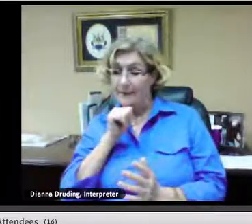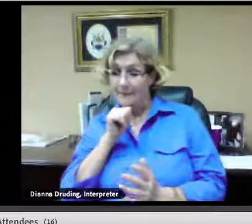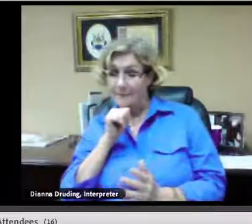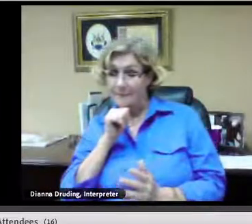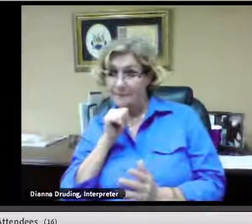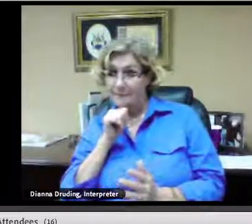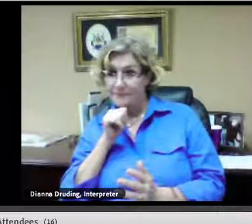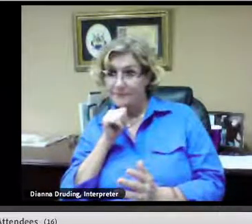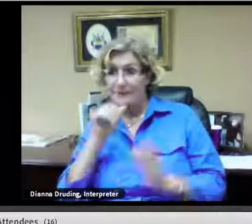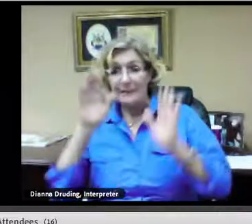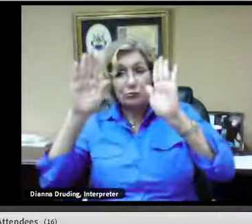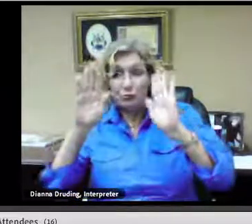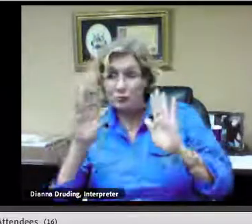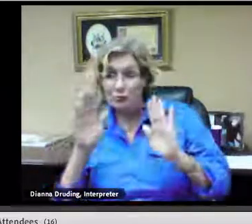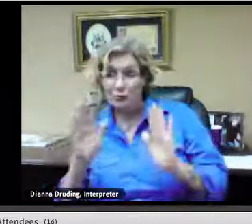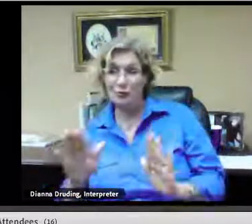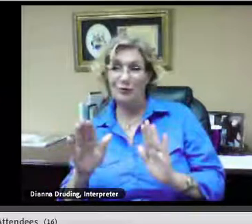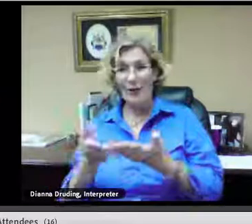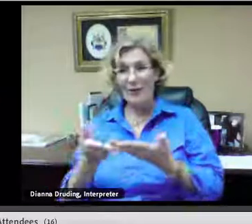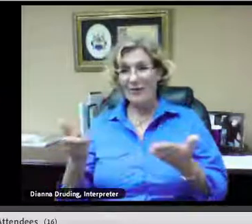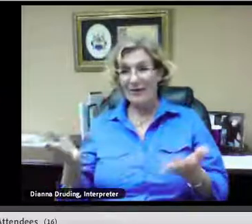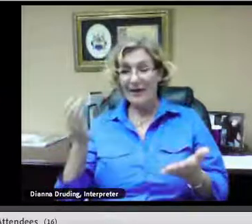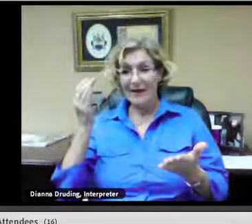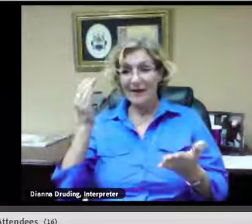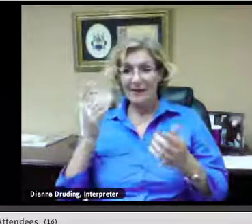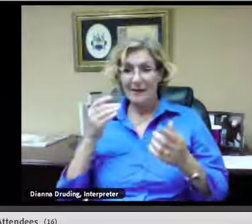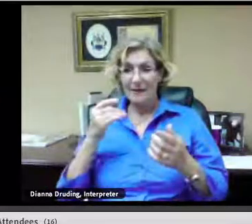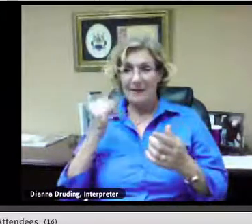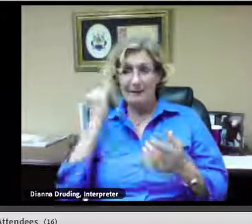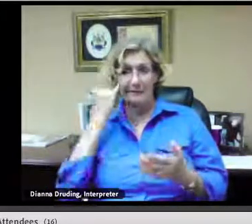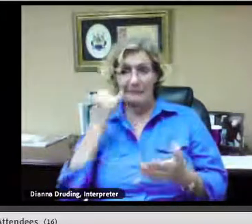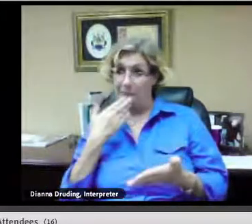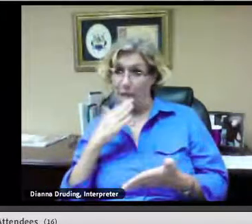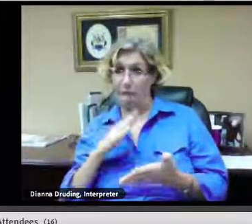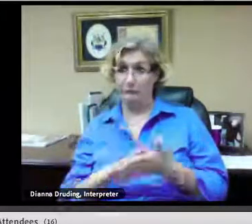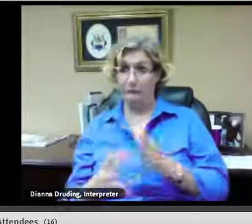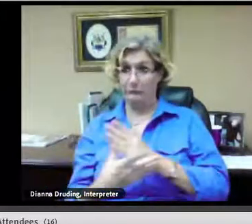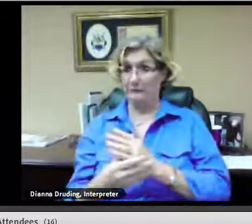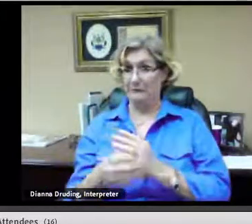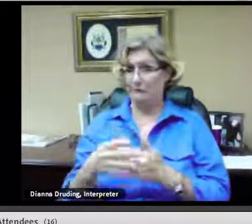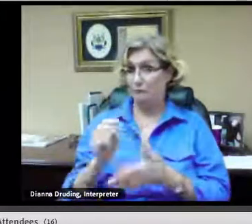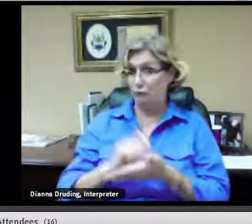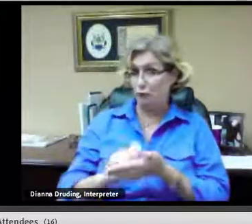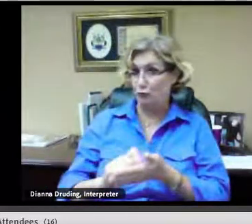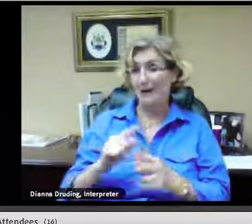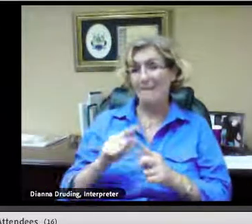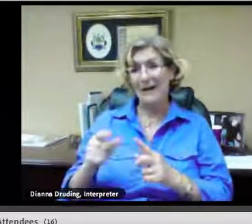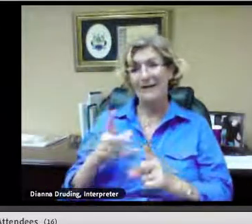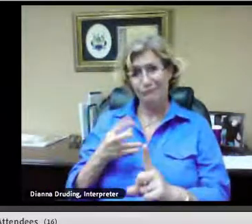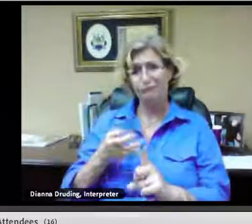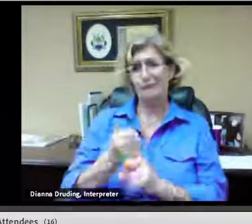if they're very poorly written, but it impacts you. It impacts your employees. It impacts your new hires.